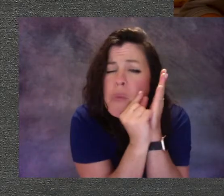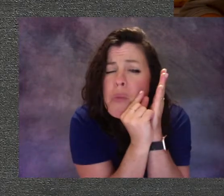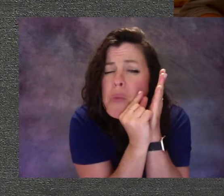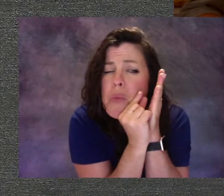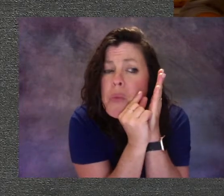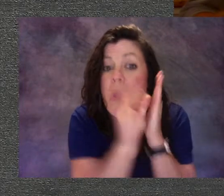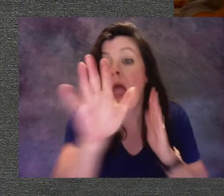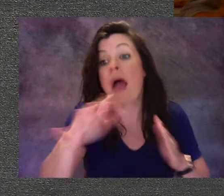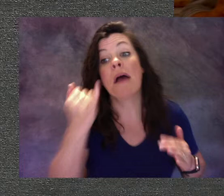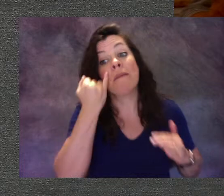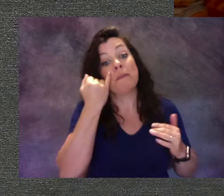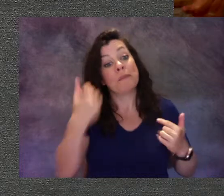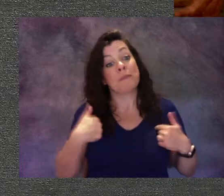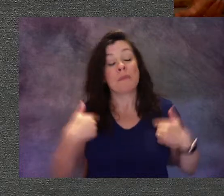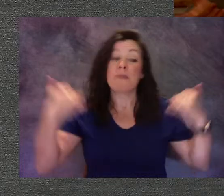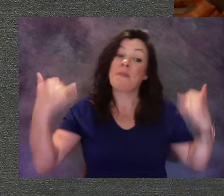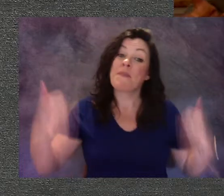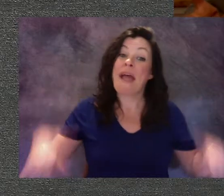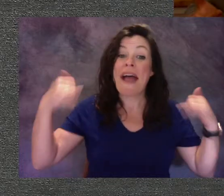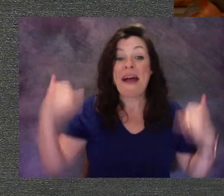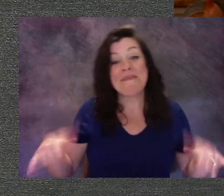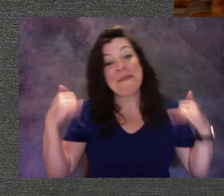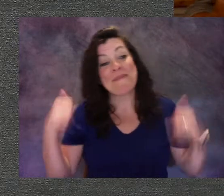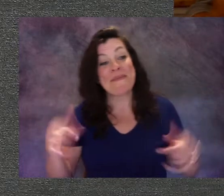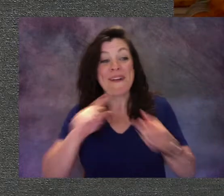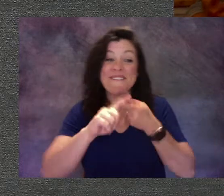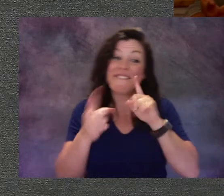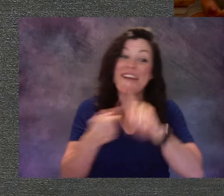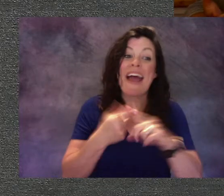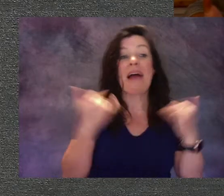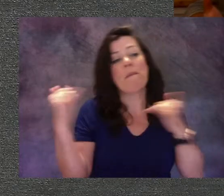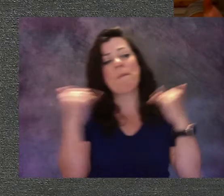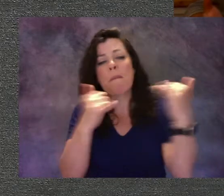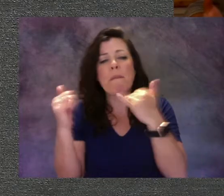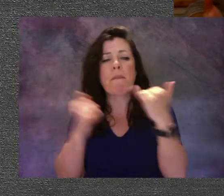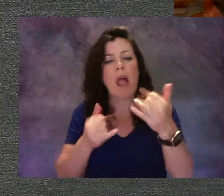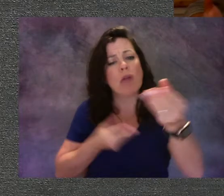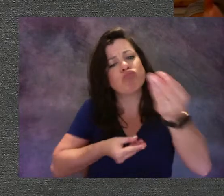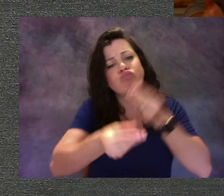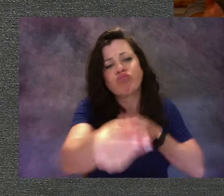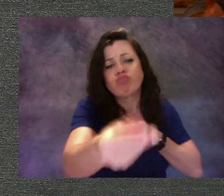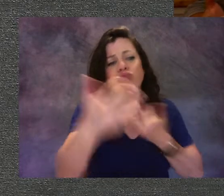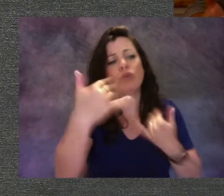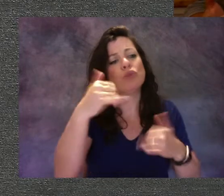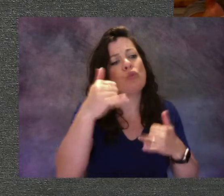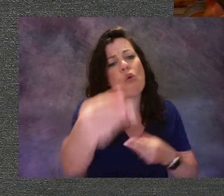when we're playing with our friends, and we're playing toys, here's a little boy and a little girl,